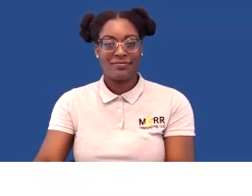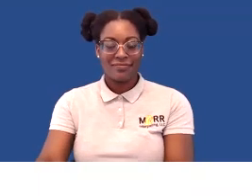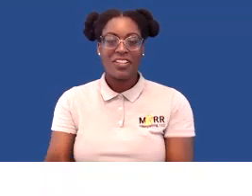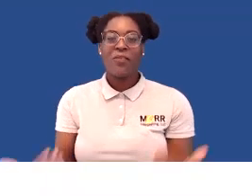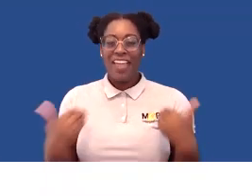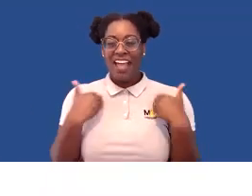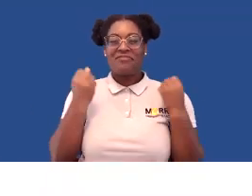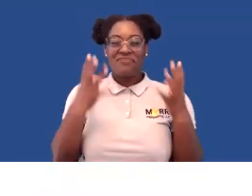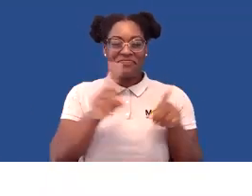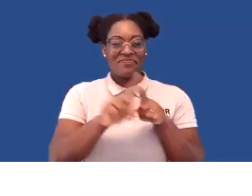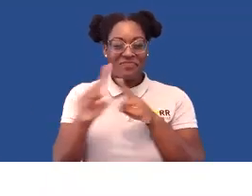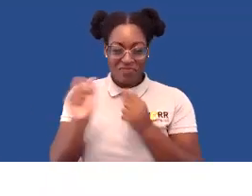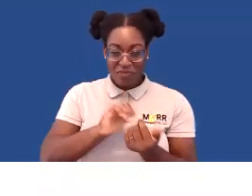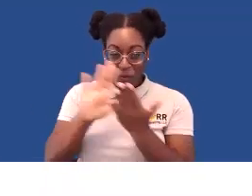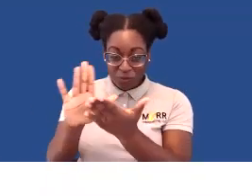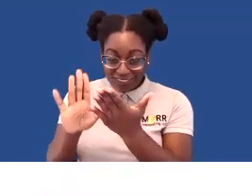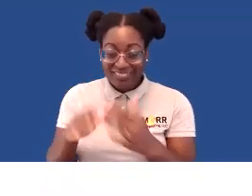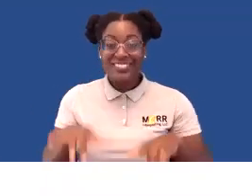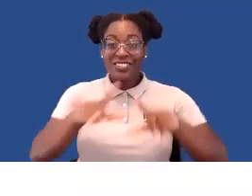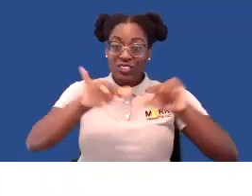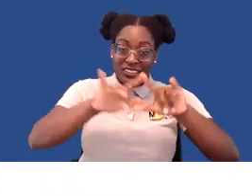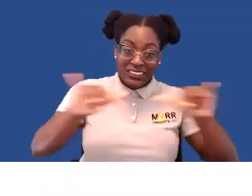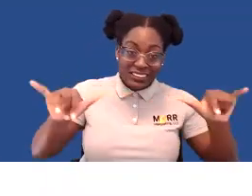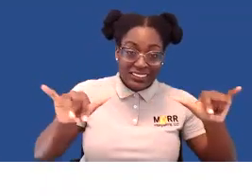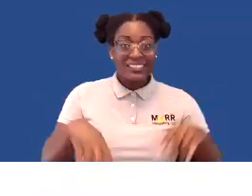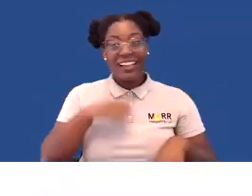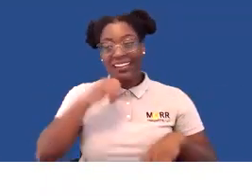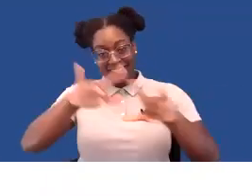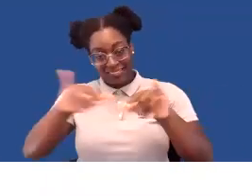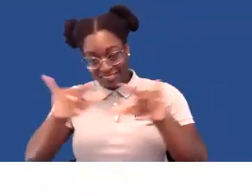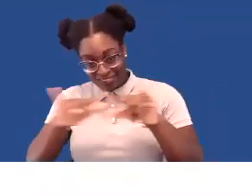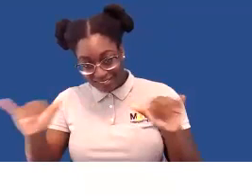However, with that being said, I also want to acknowledge they're some hybrid approaches we might talk about